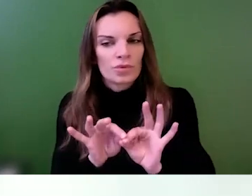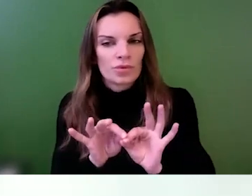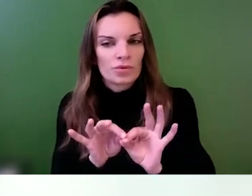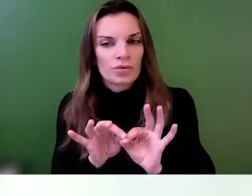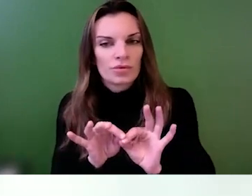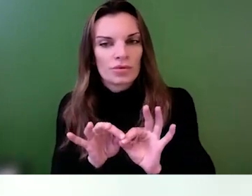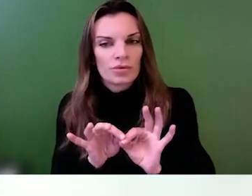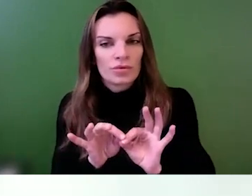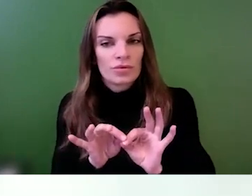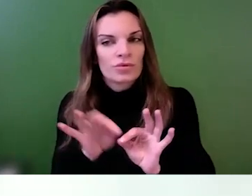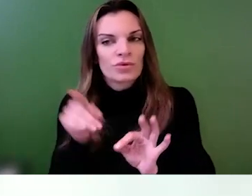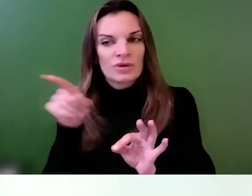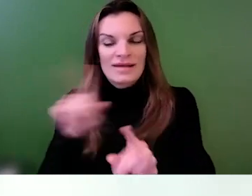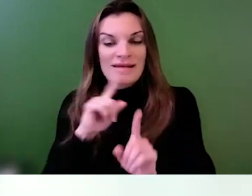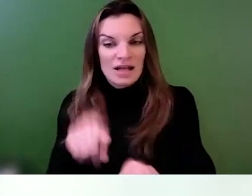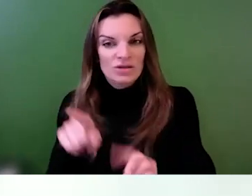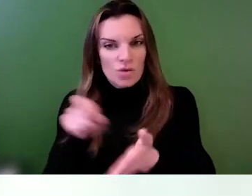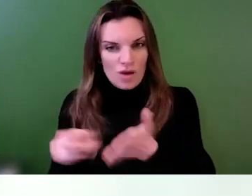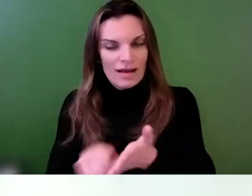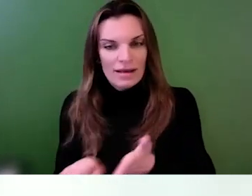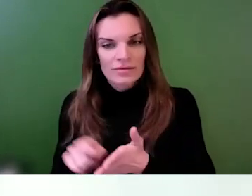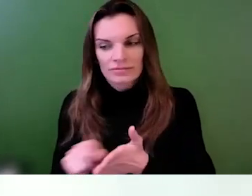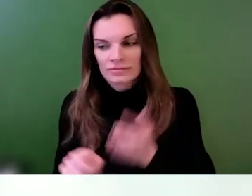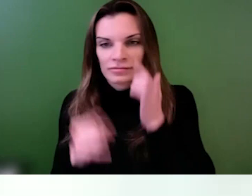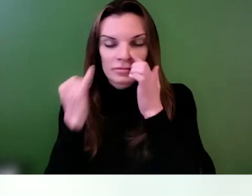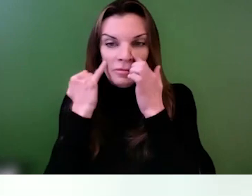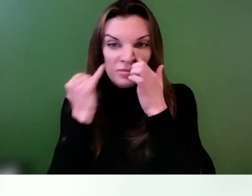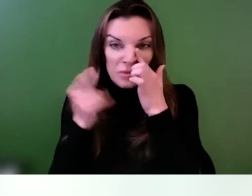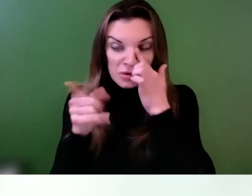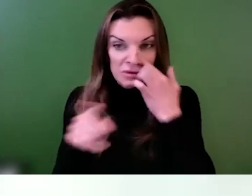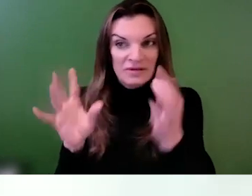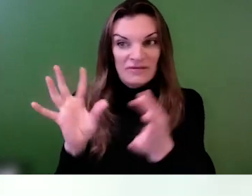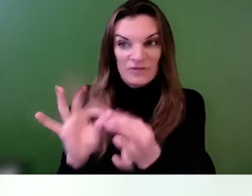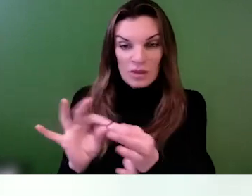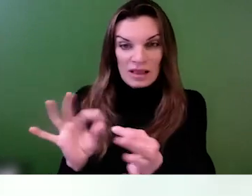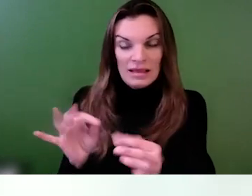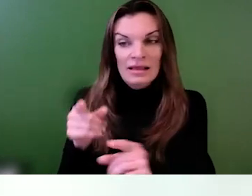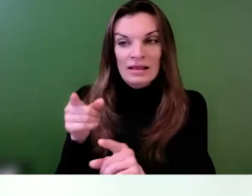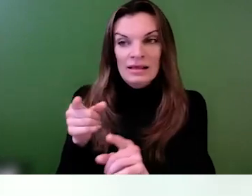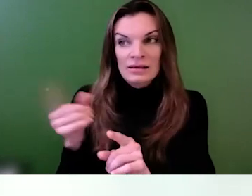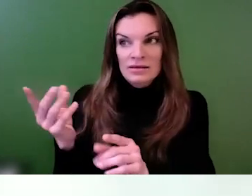answer in writing. And you can, you know, if you are told verbally you can request they send it in writing. If the